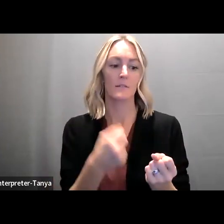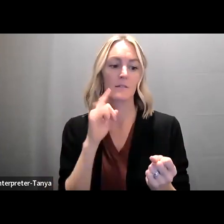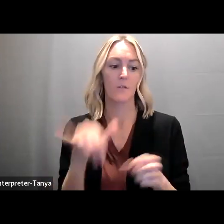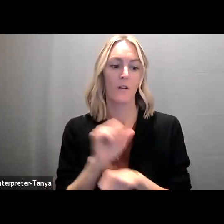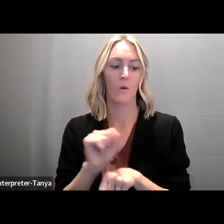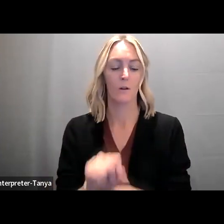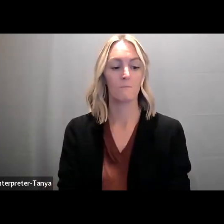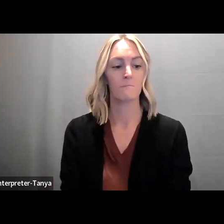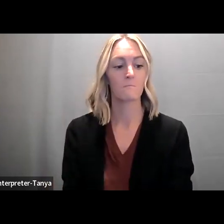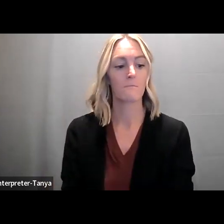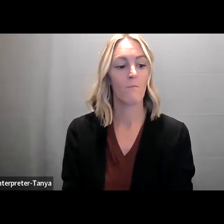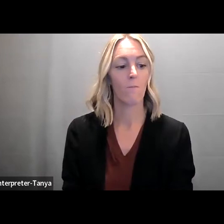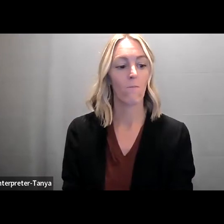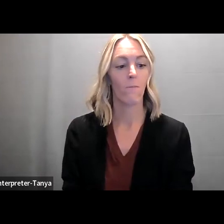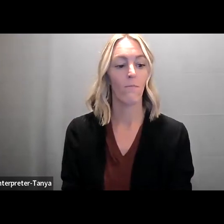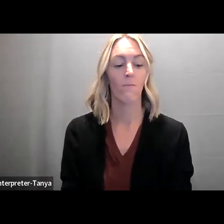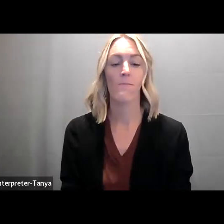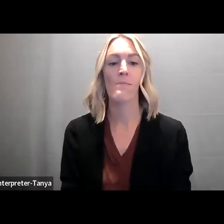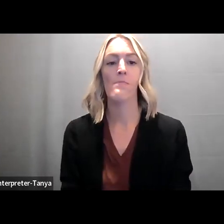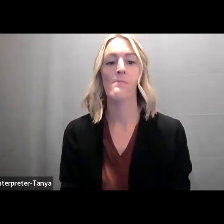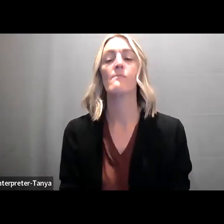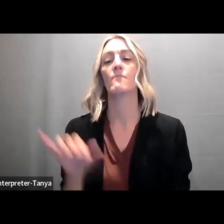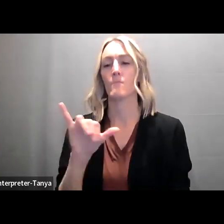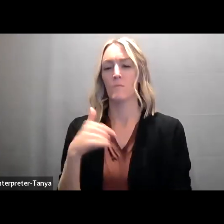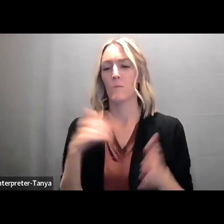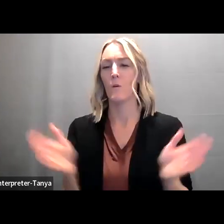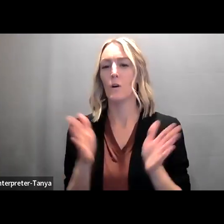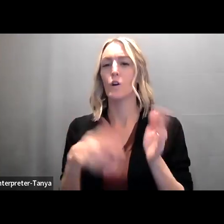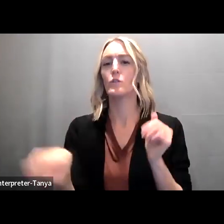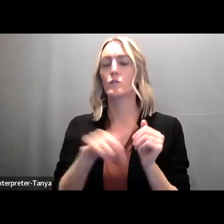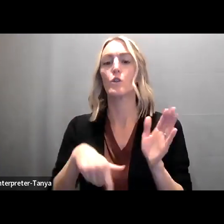So the other thing I would encourage you to do is review the plan.